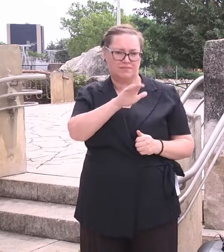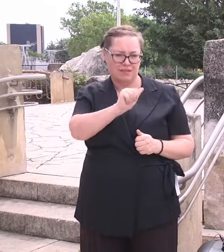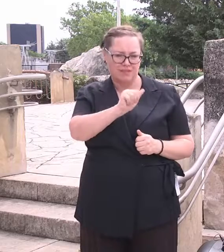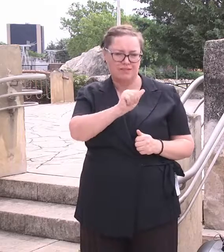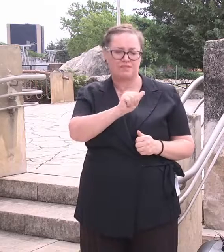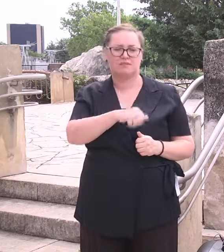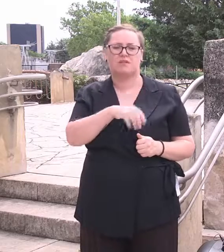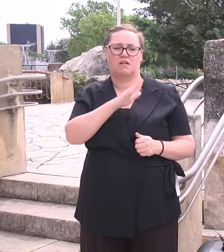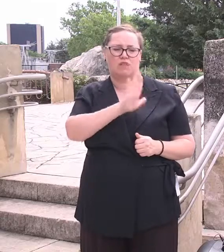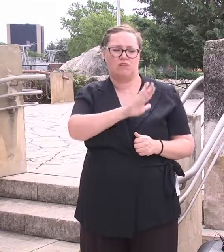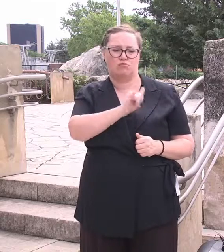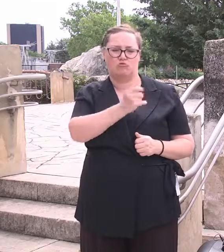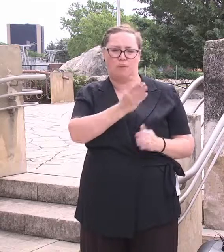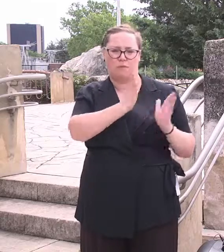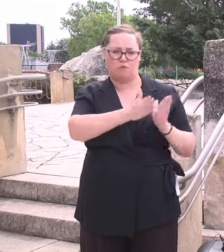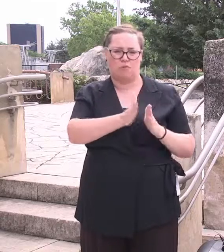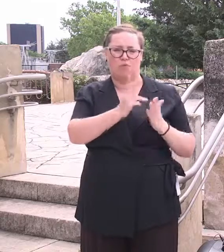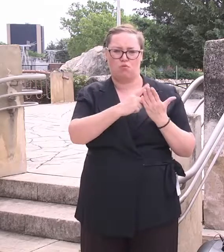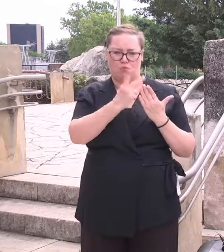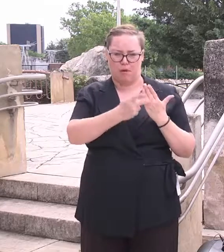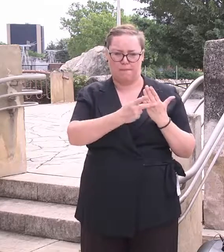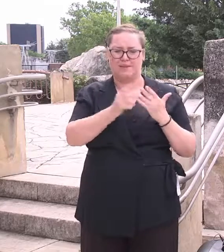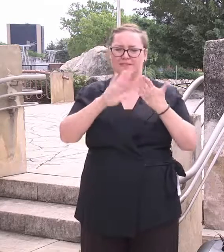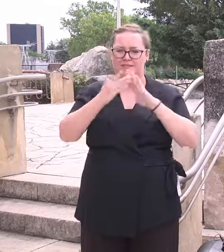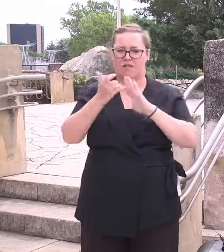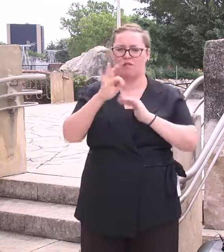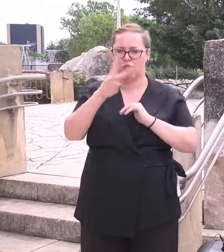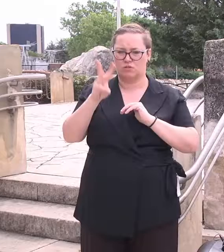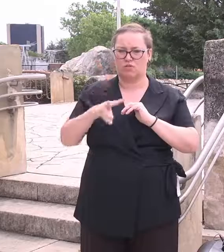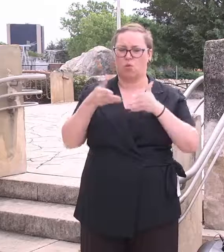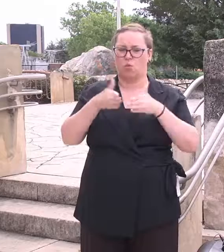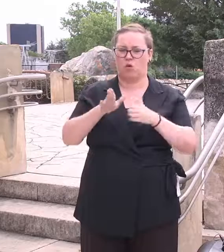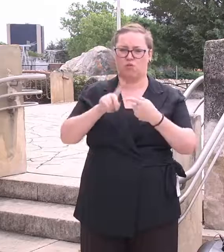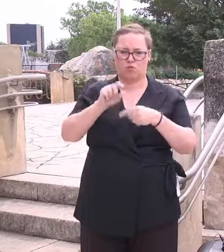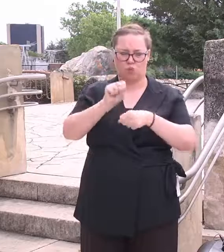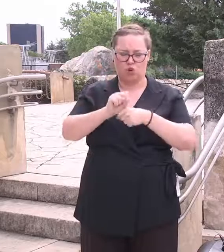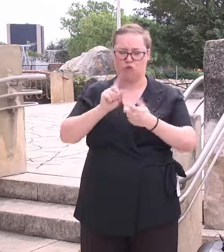program the city of Witchita the way to work program along with Witchita Public Schools